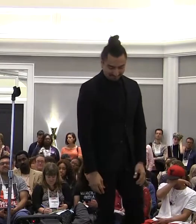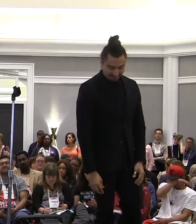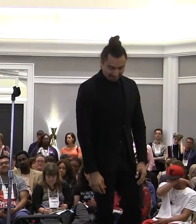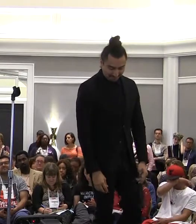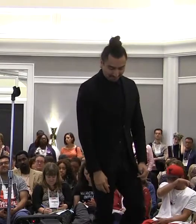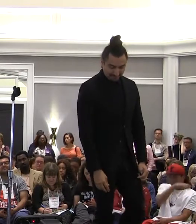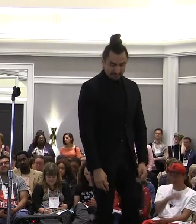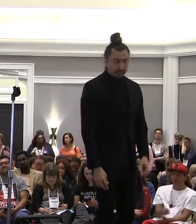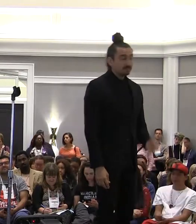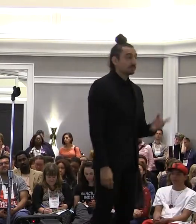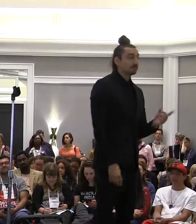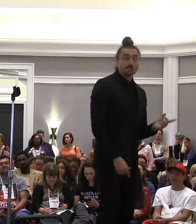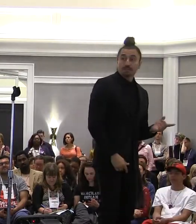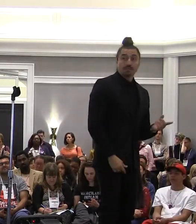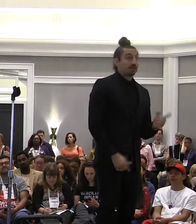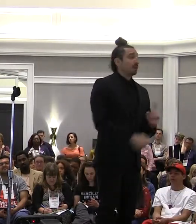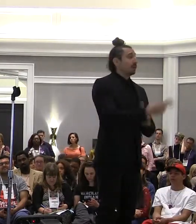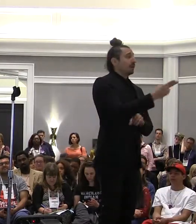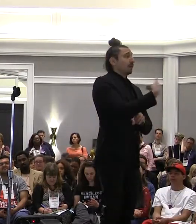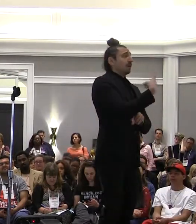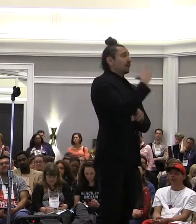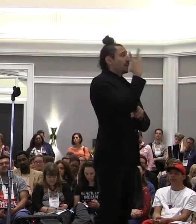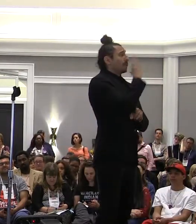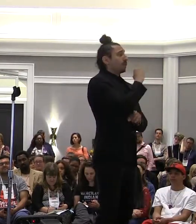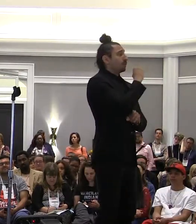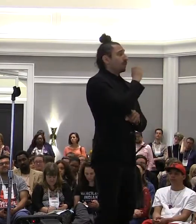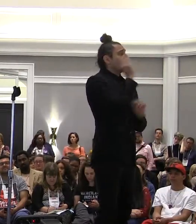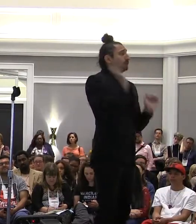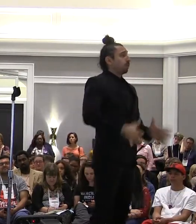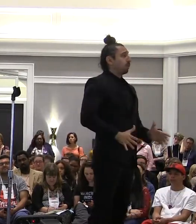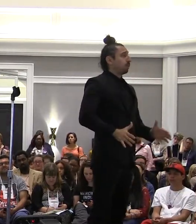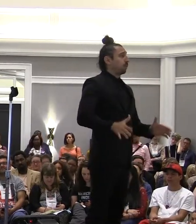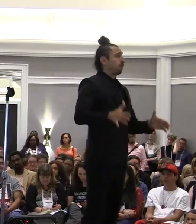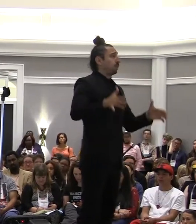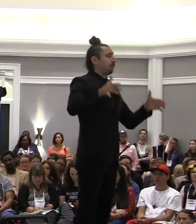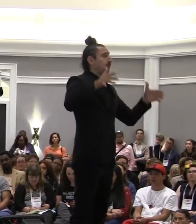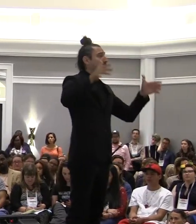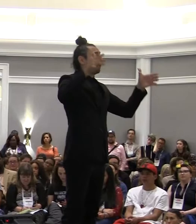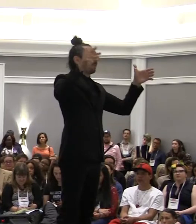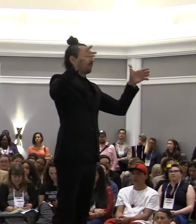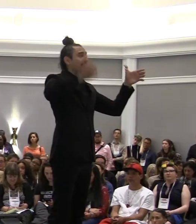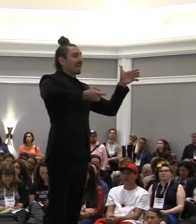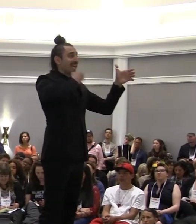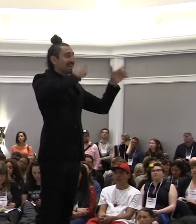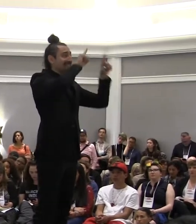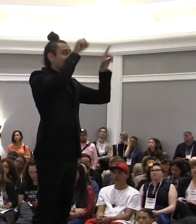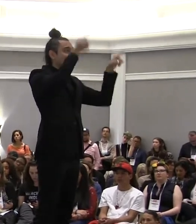(Adam) So this hotel is gorgeous. It is tall and we can see the mountains, if you're up on he skyline level which is on the 23rd floor.